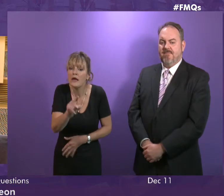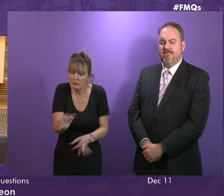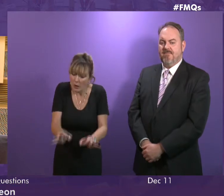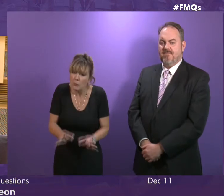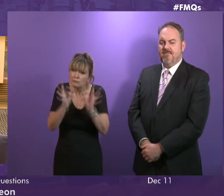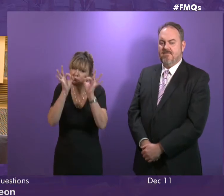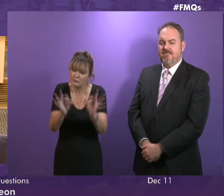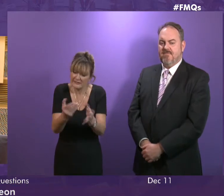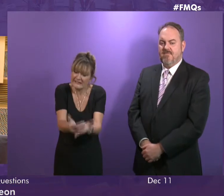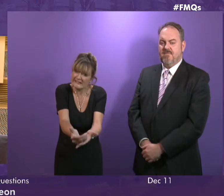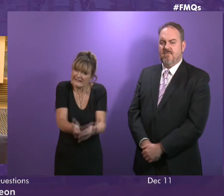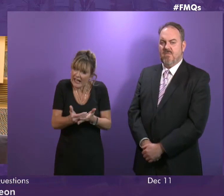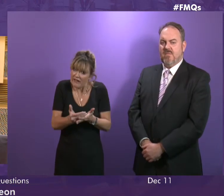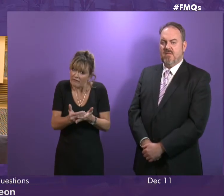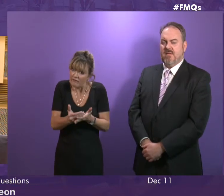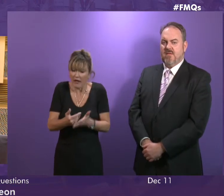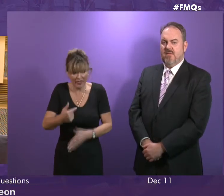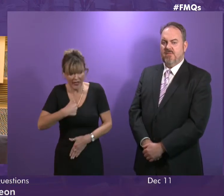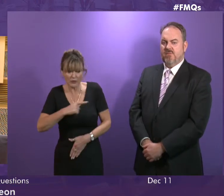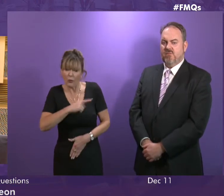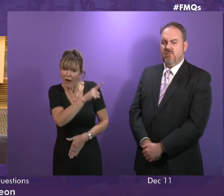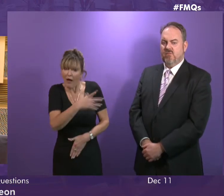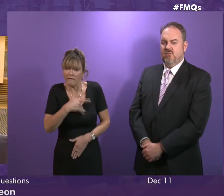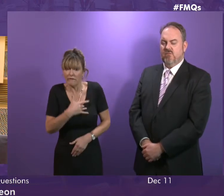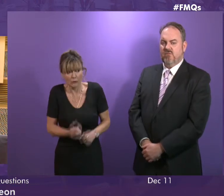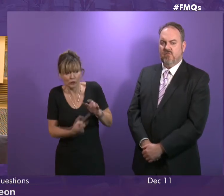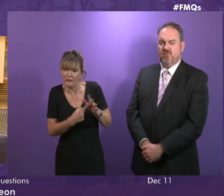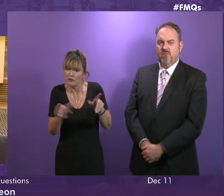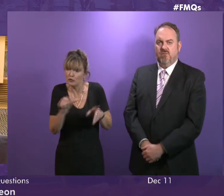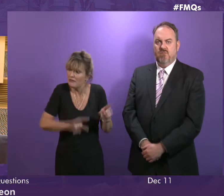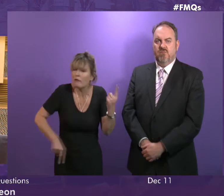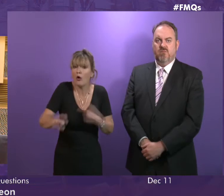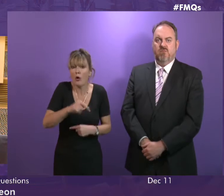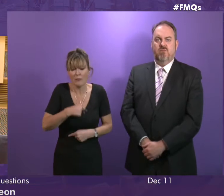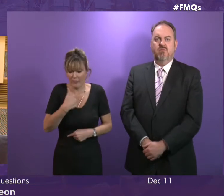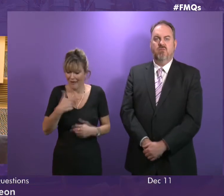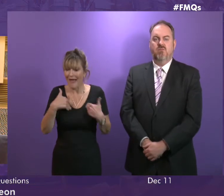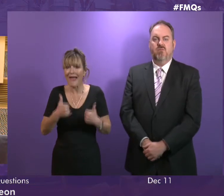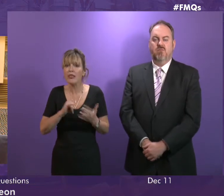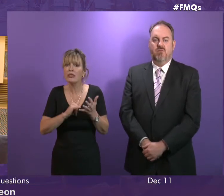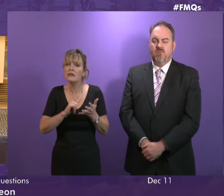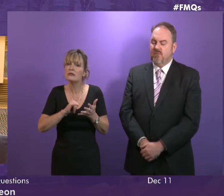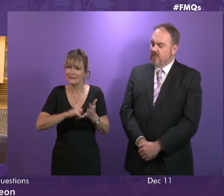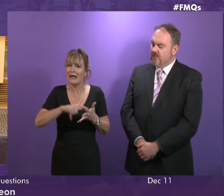that was the priority for everyone. Last month, the Cabinet Secretary for Health and Sport met local parents, and NHS Lothian